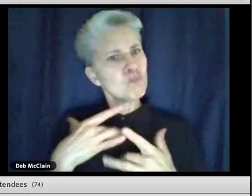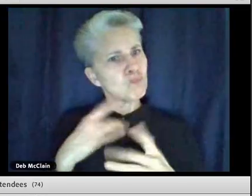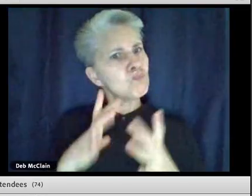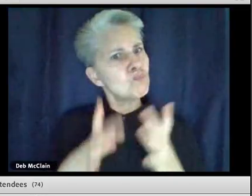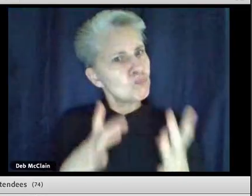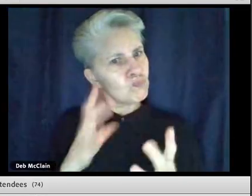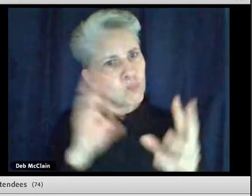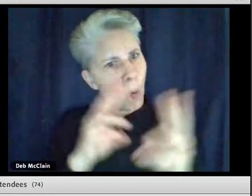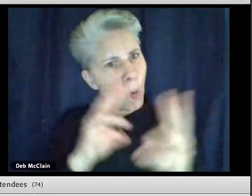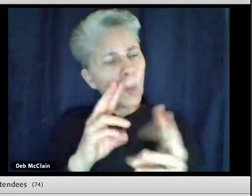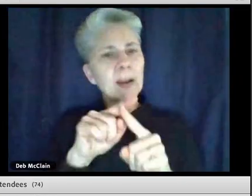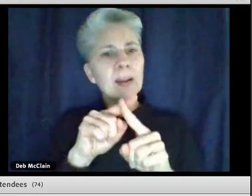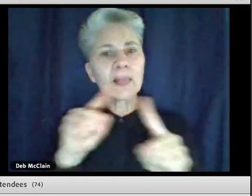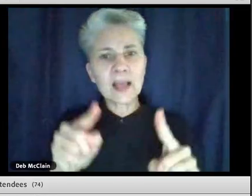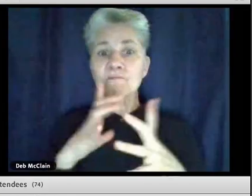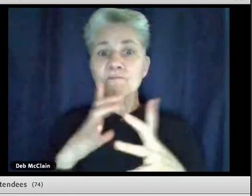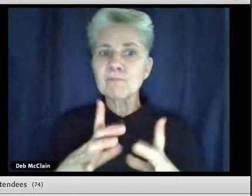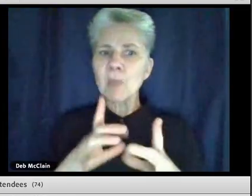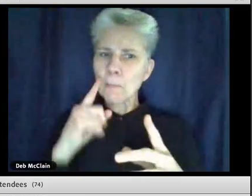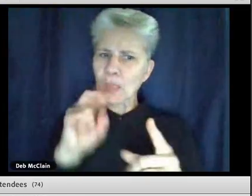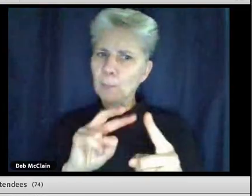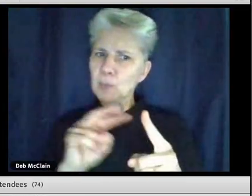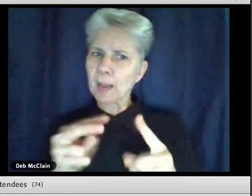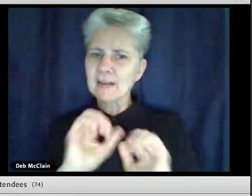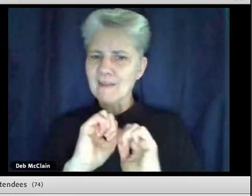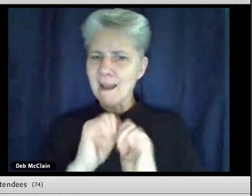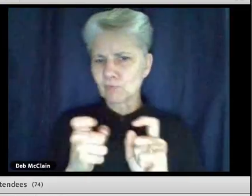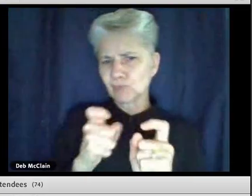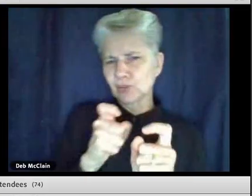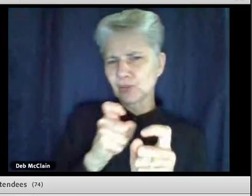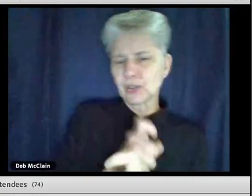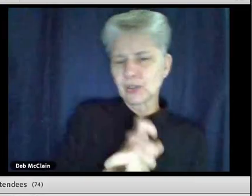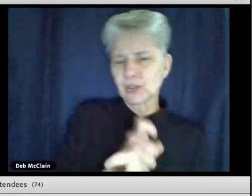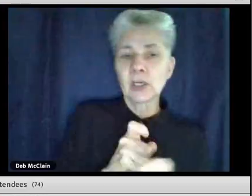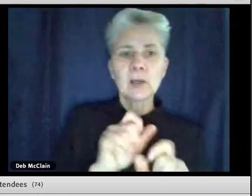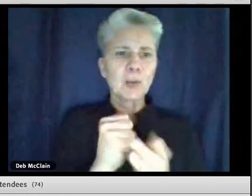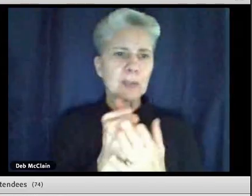Your feelings are valid, and you're allowed to worry, but again, put it in perspective